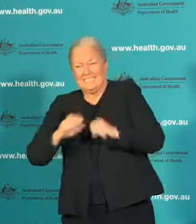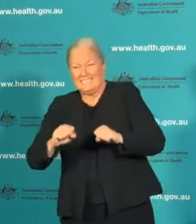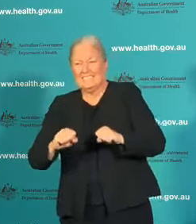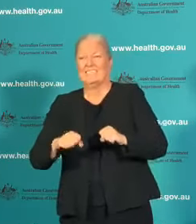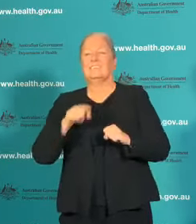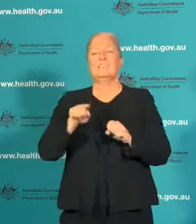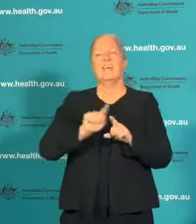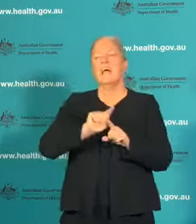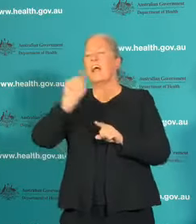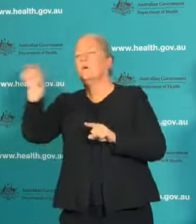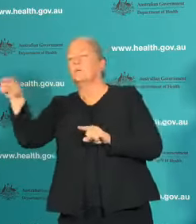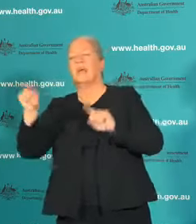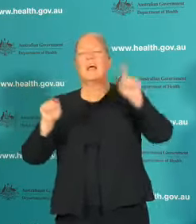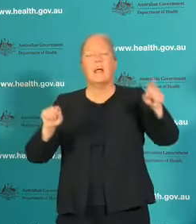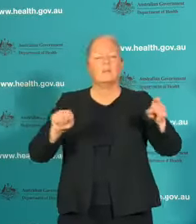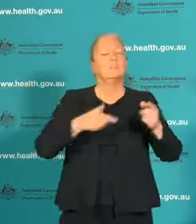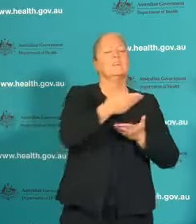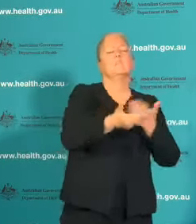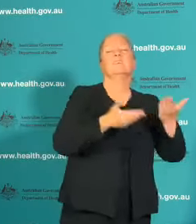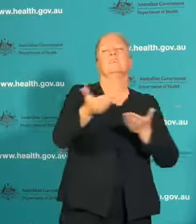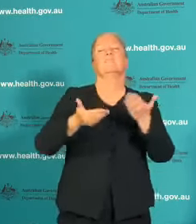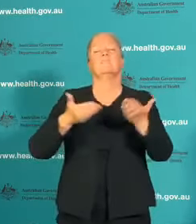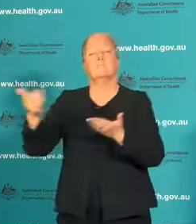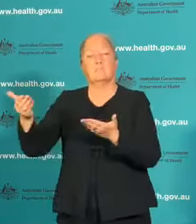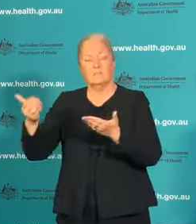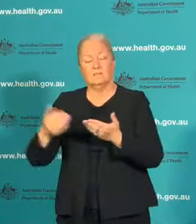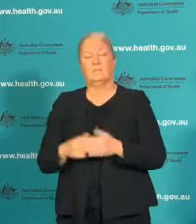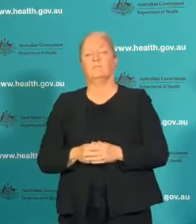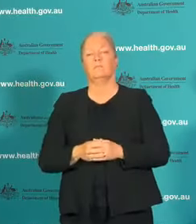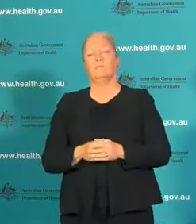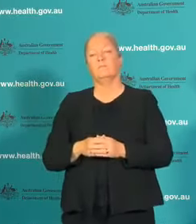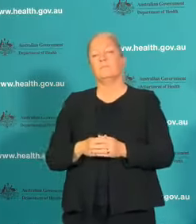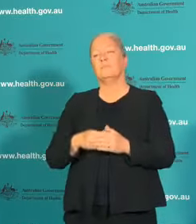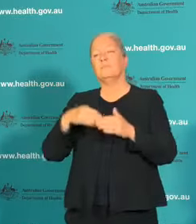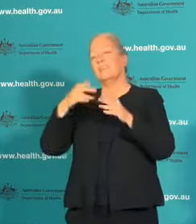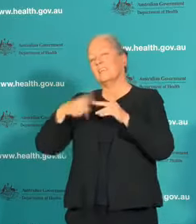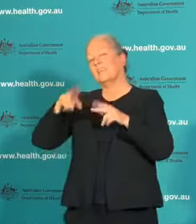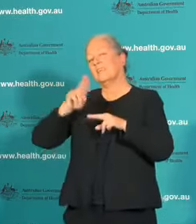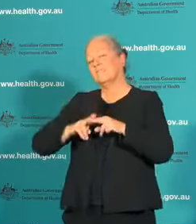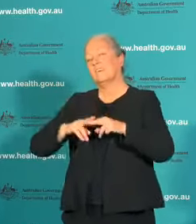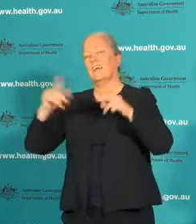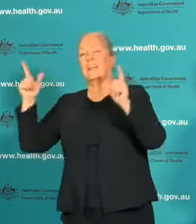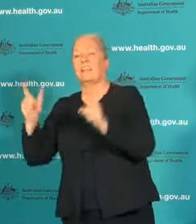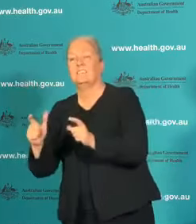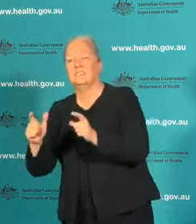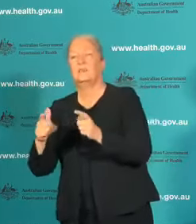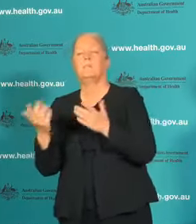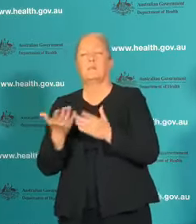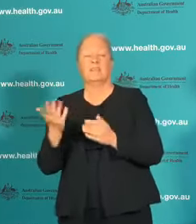The stage 4 restrictions in Melbourne are achieving this control of community transmission across the city.